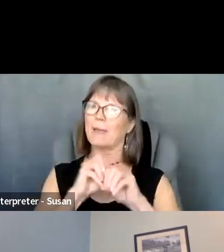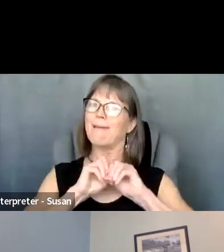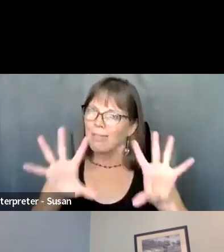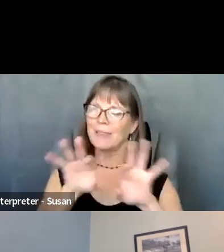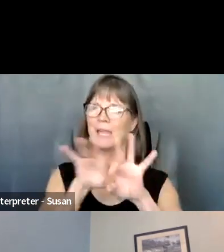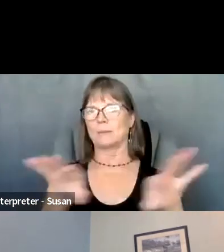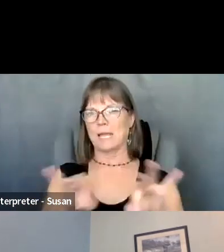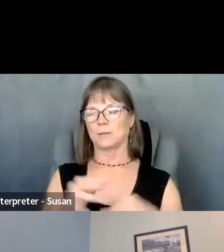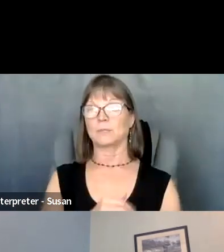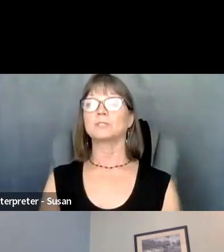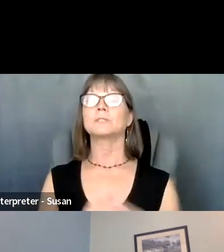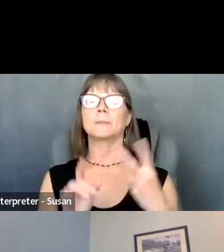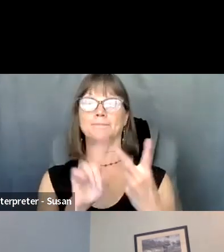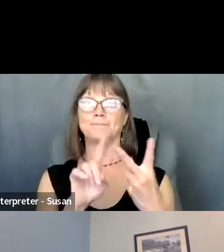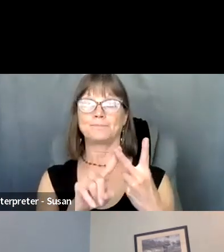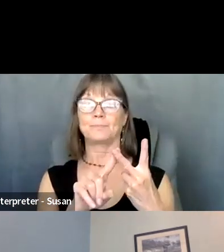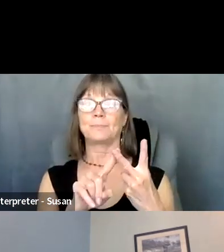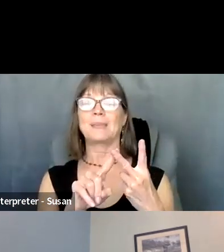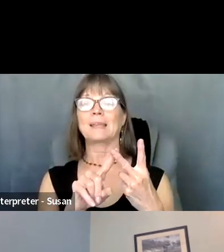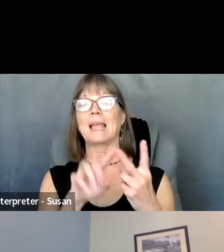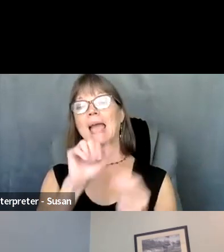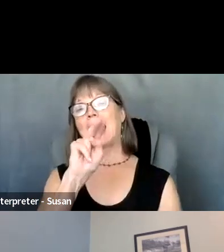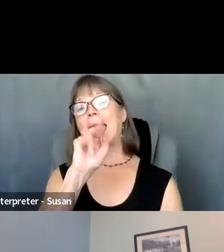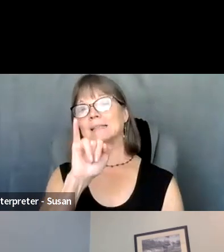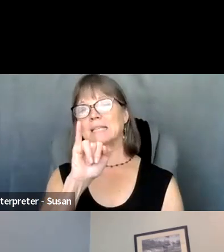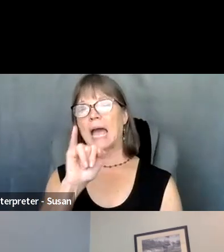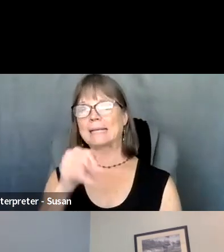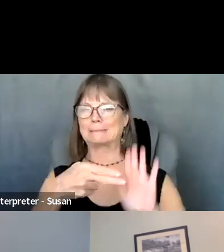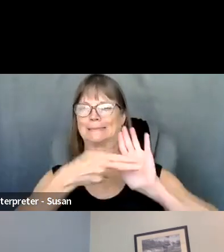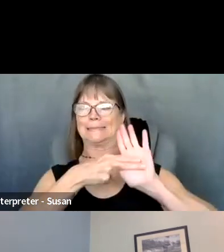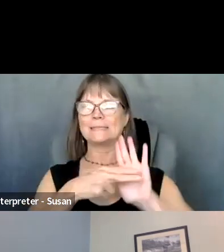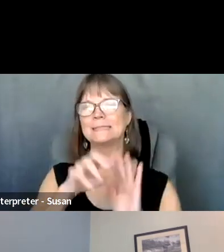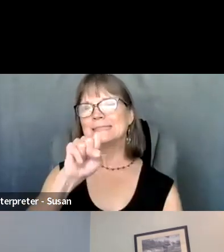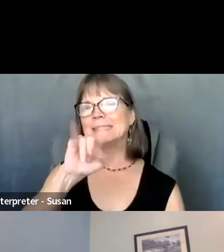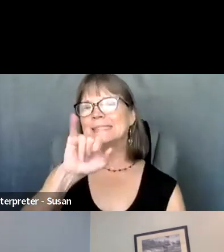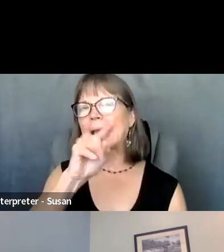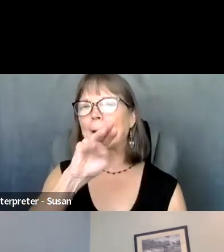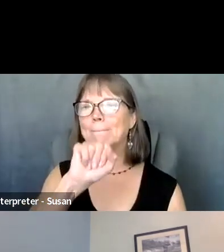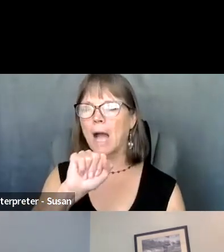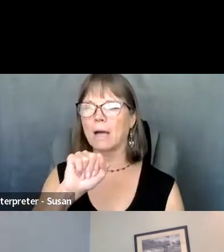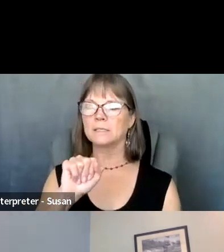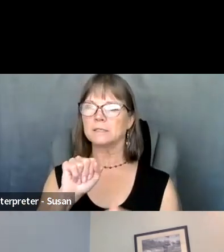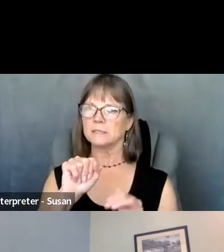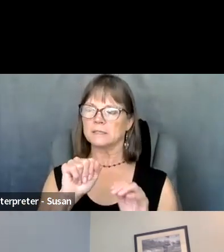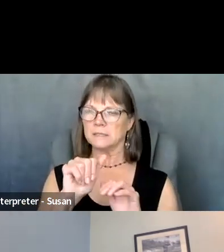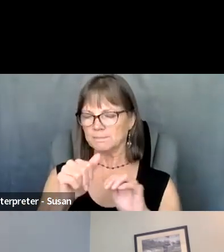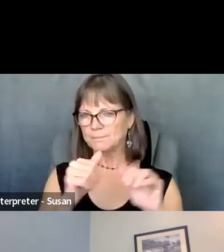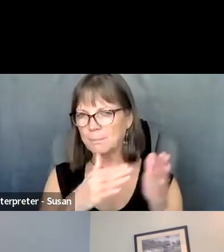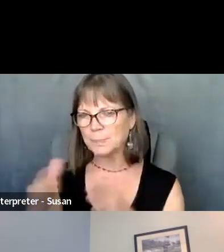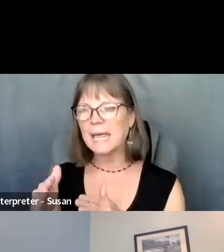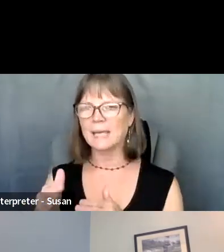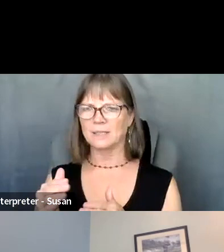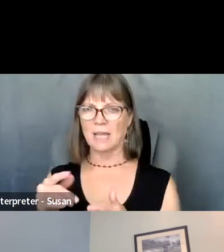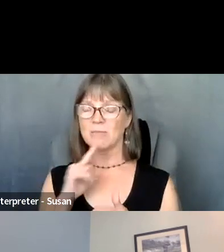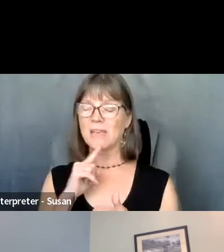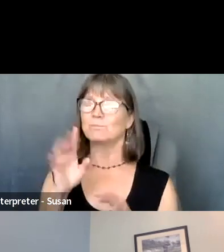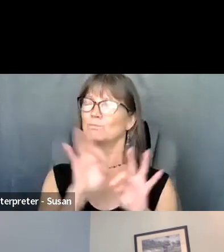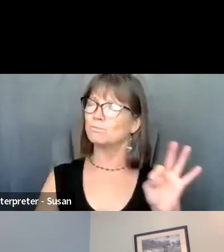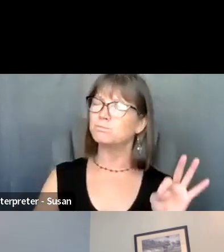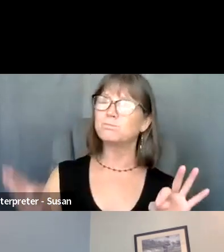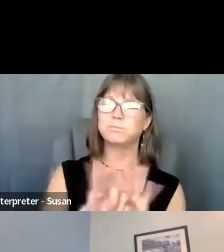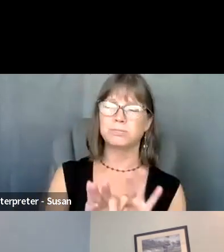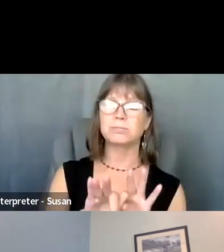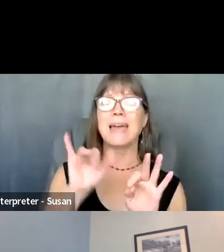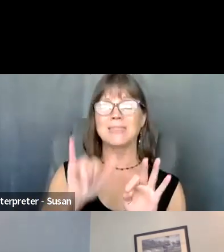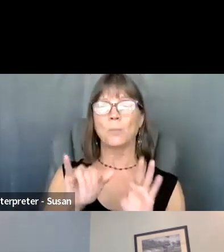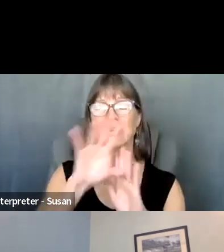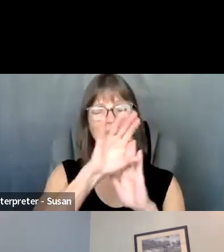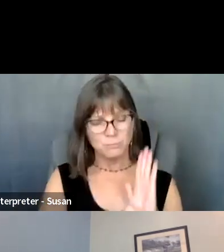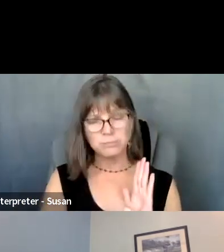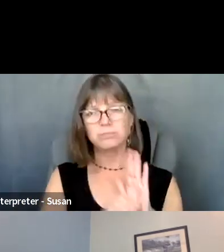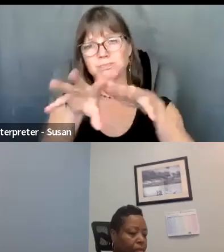Charles Rousseau (he/him): We're also working on an anti-stigma campaign kelly alluded to it earlier. You'll notice that as a theme throughout. It is crucial that we destigmatize in our space.